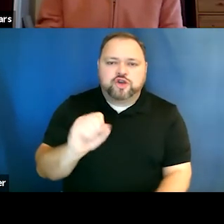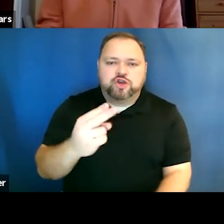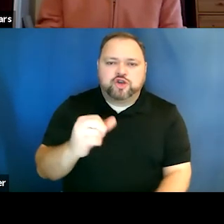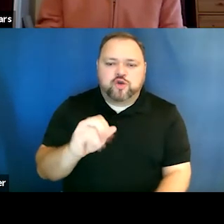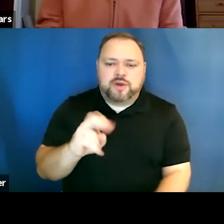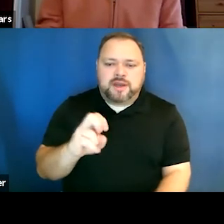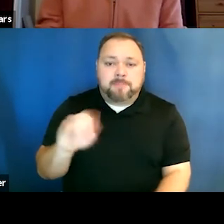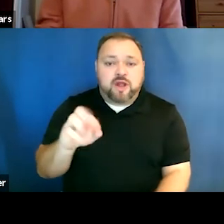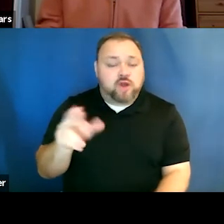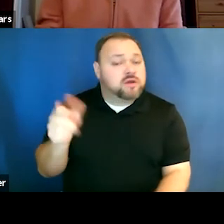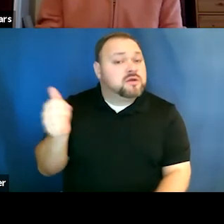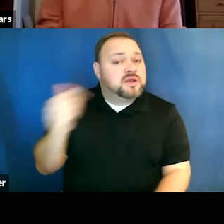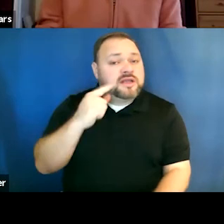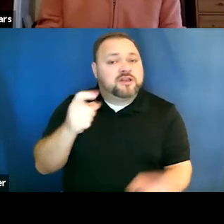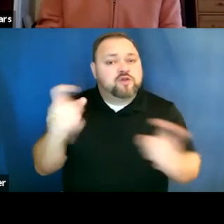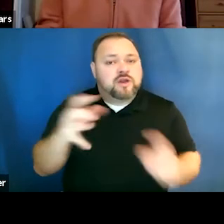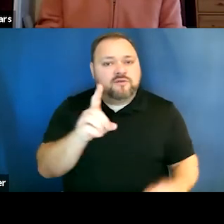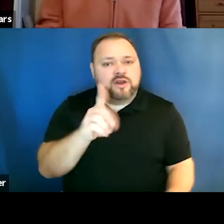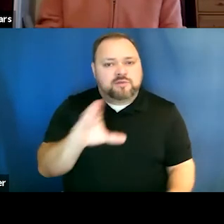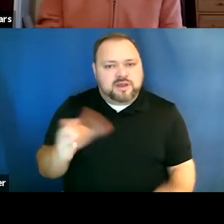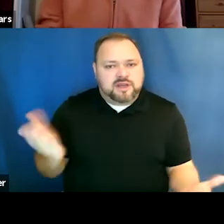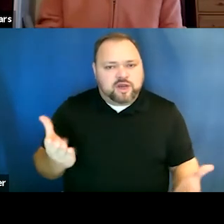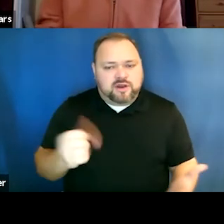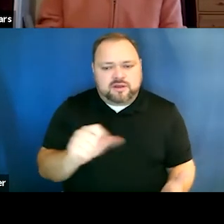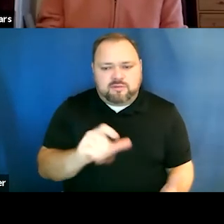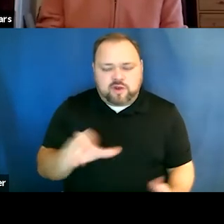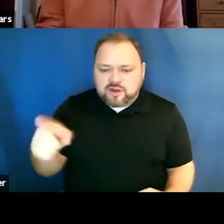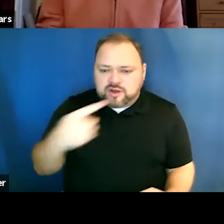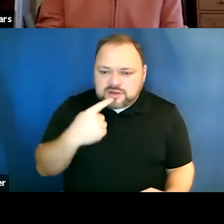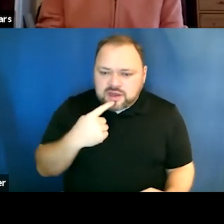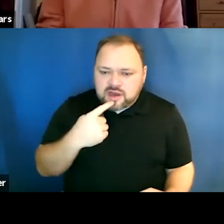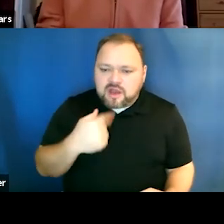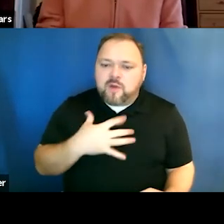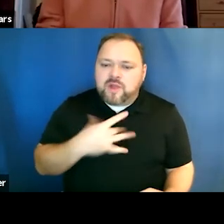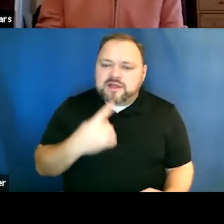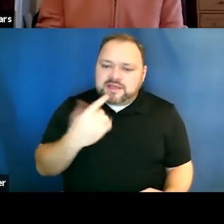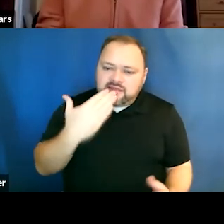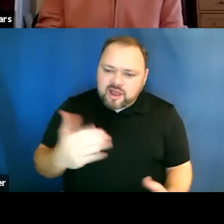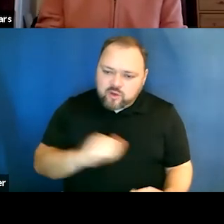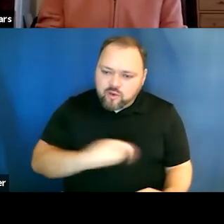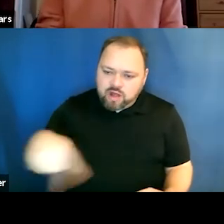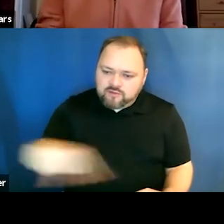the Director of the Disability Resource Center here at Salt Lake Community College. She said that she'd like to say thank you to all the participants for